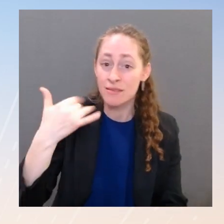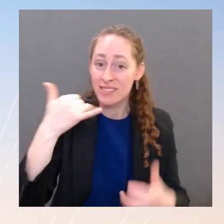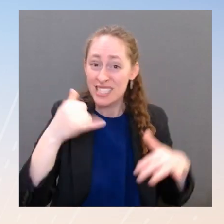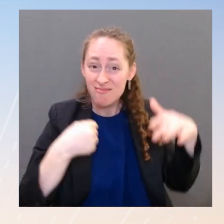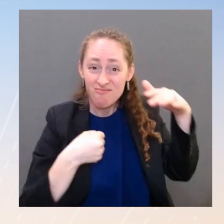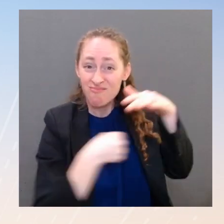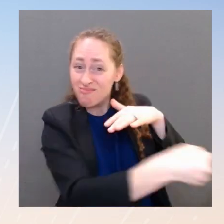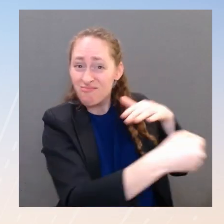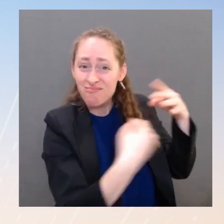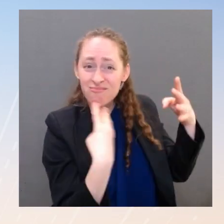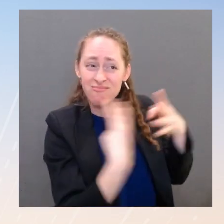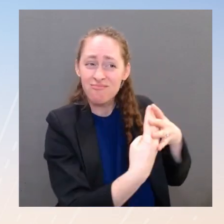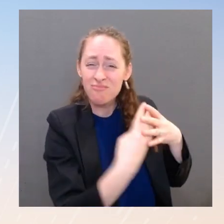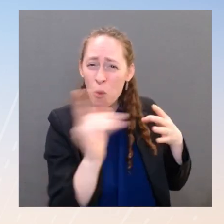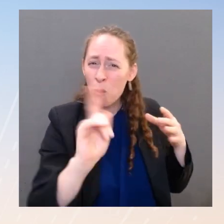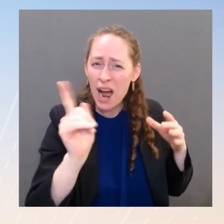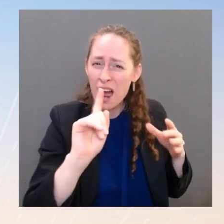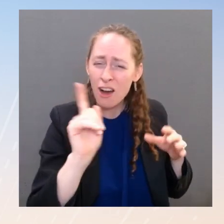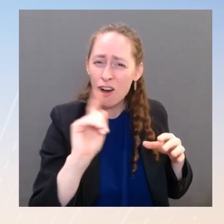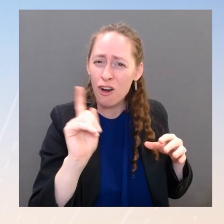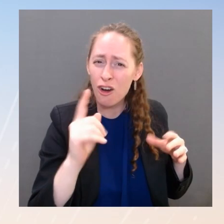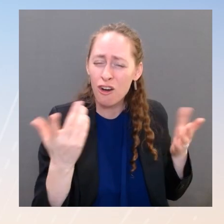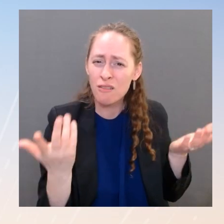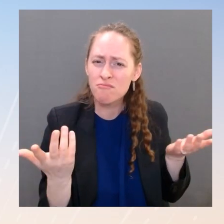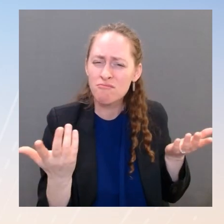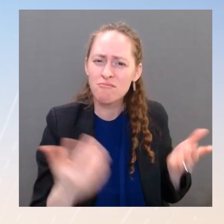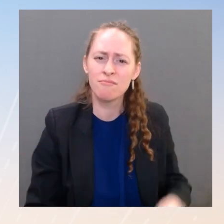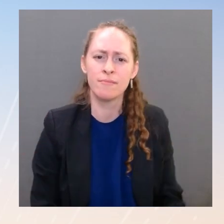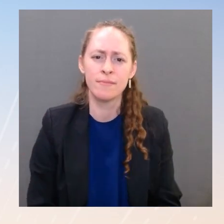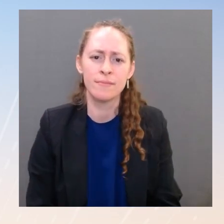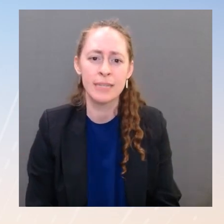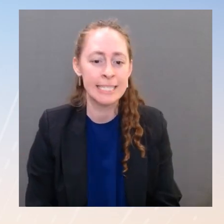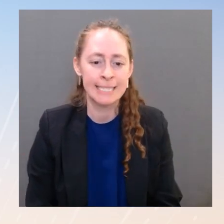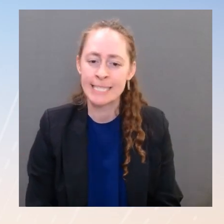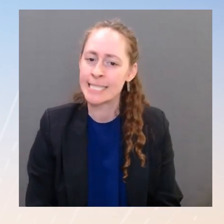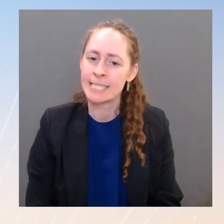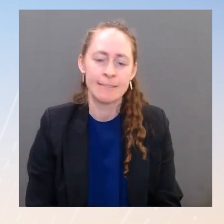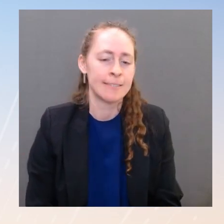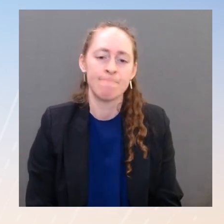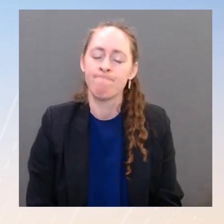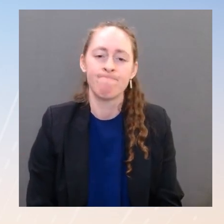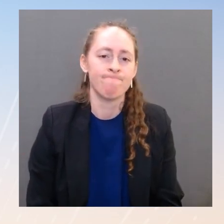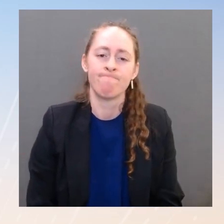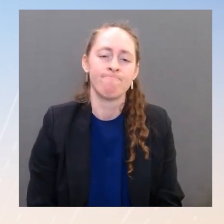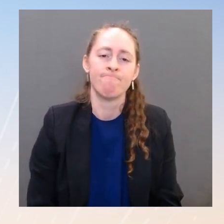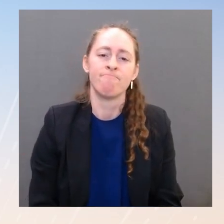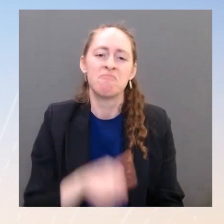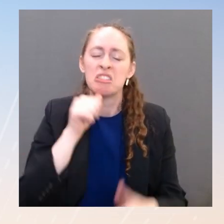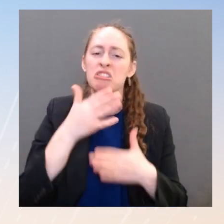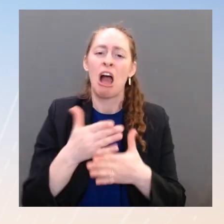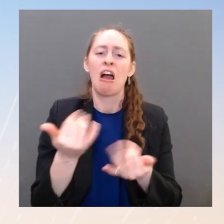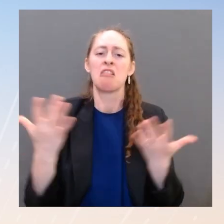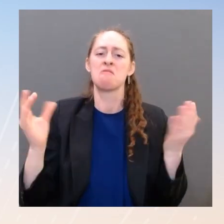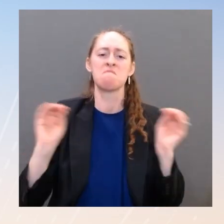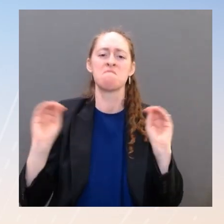is that we will continue to do everything we can to bring him, and as we do with any American, home.